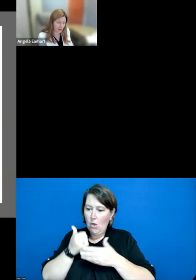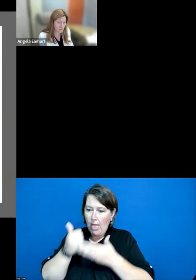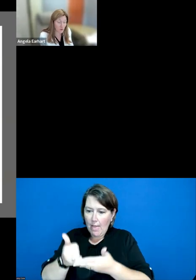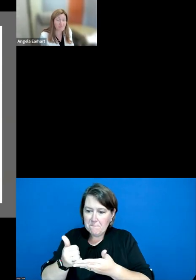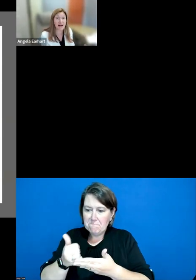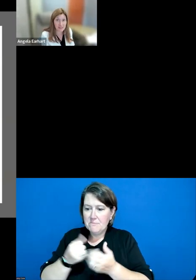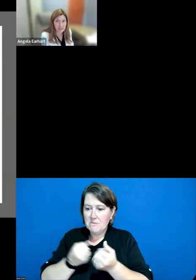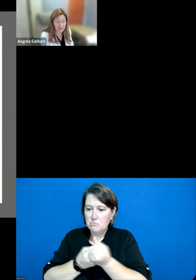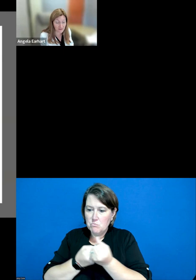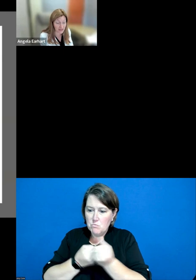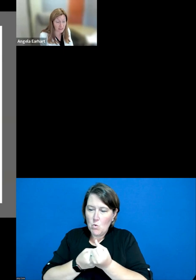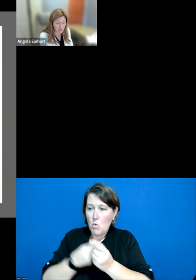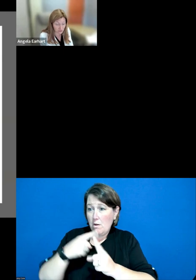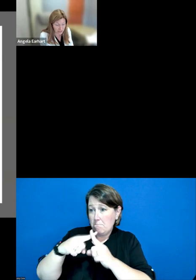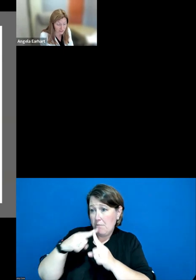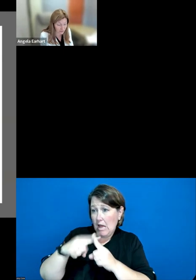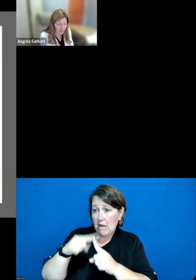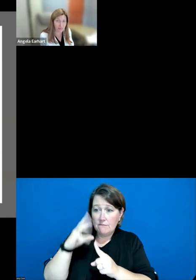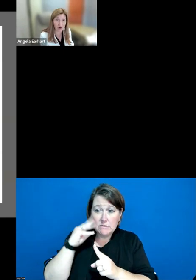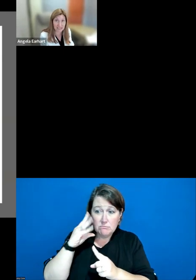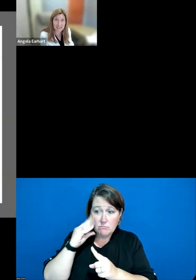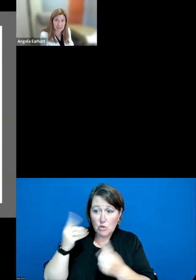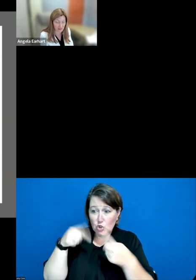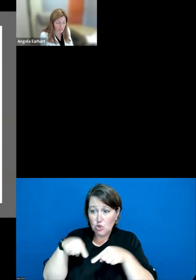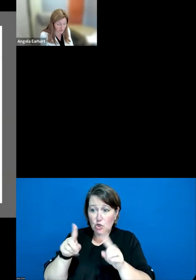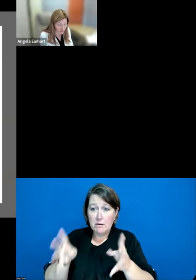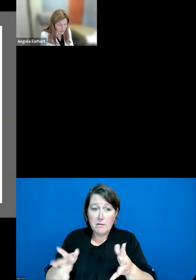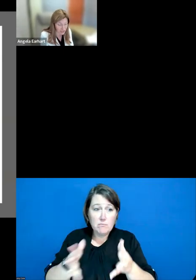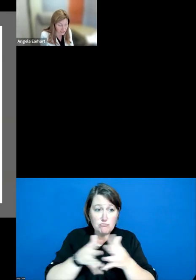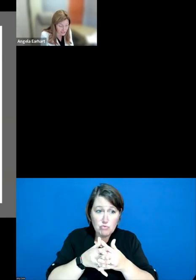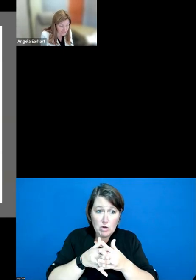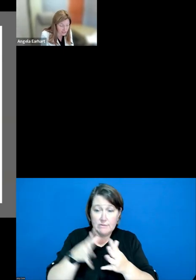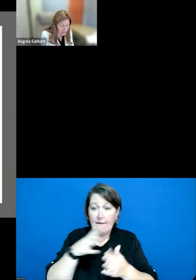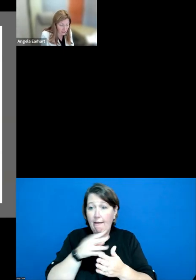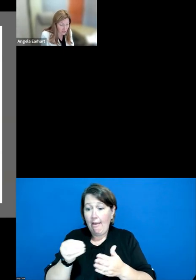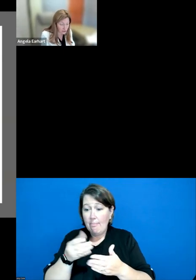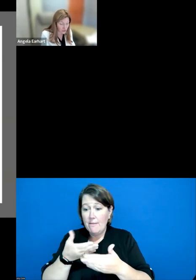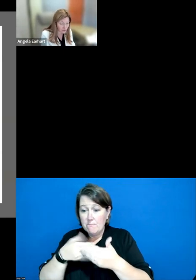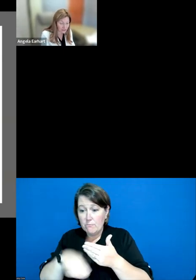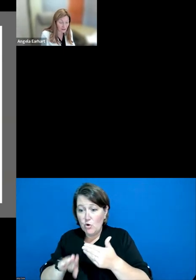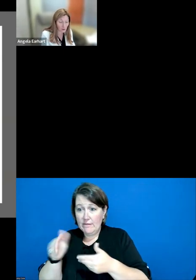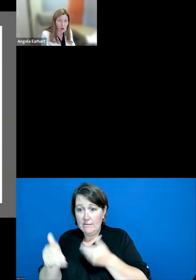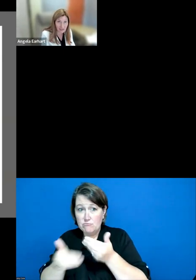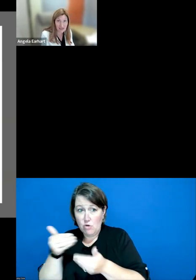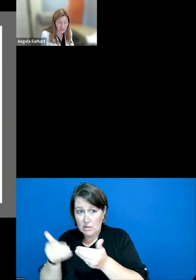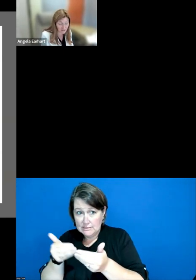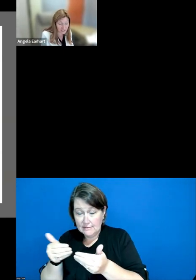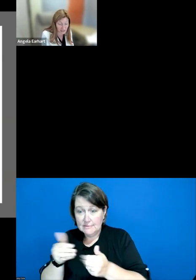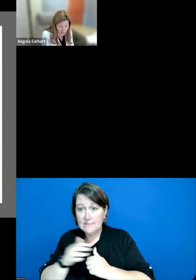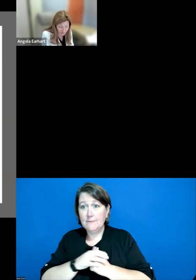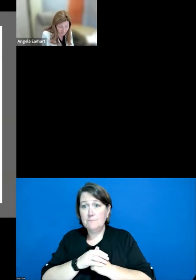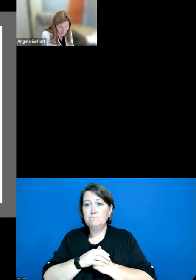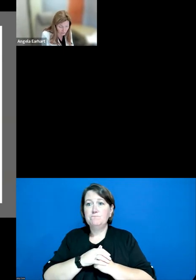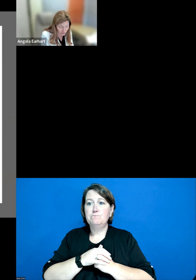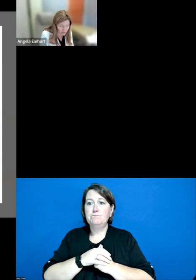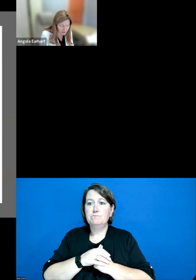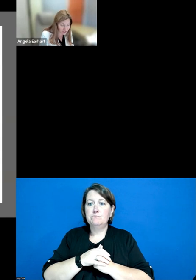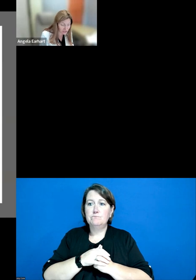a more positive experience during the pregnancy on the birthing process. So there was a qualitative study that was published in